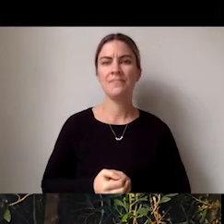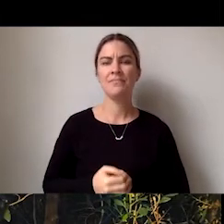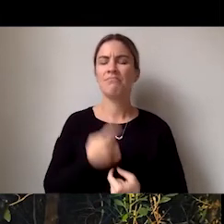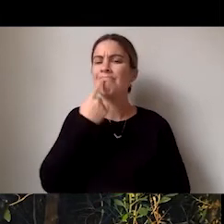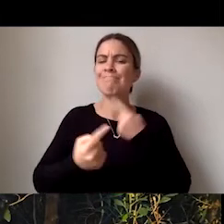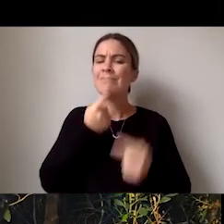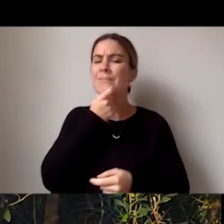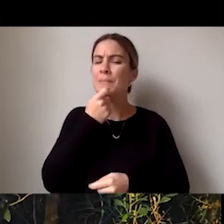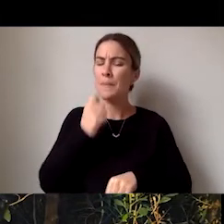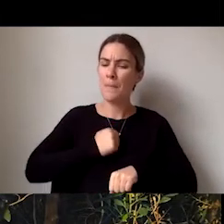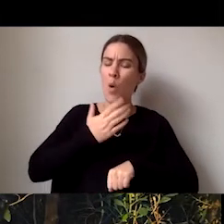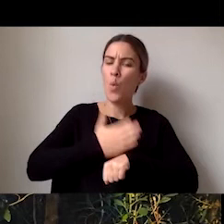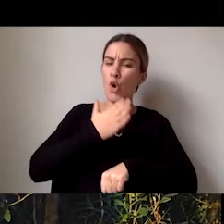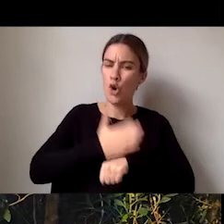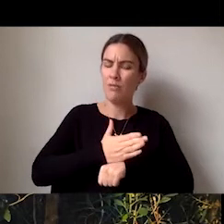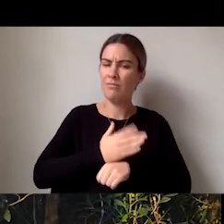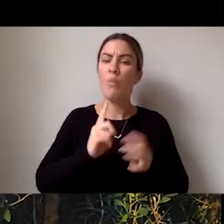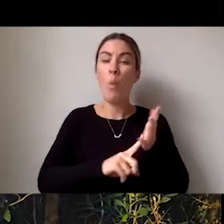So, as Laura mentioned, I have spent a large